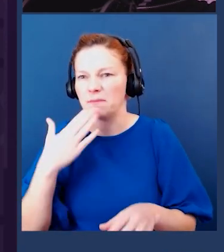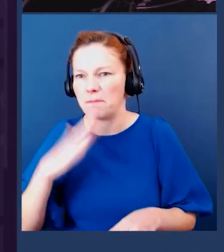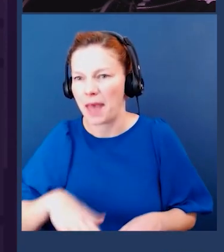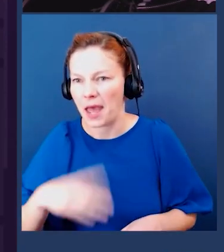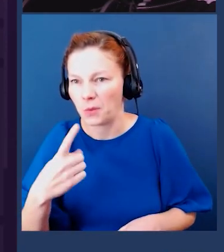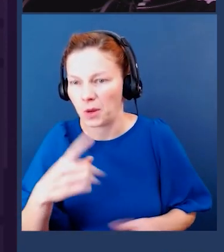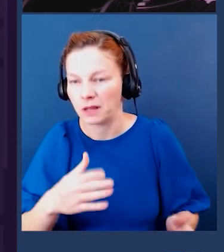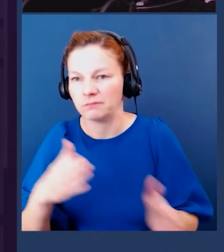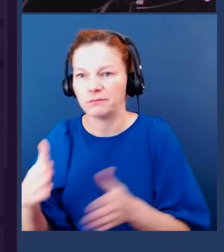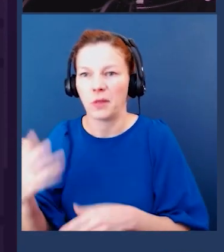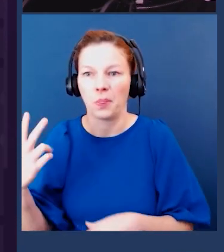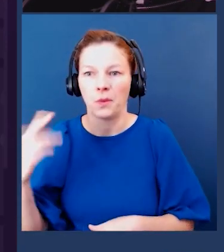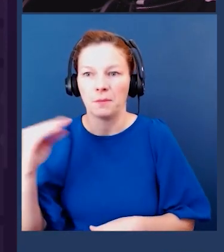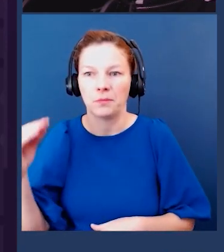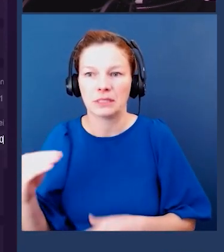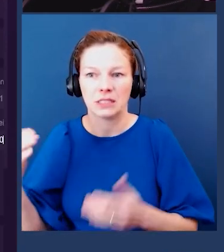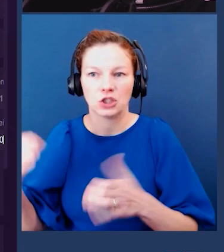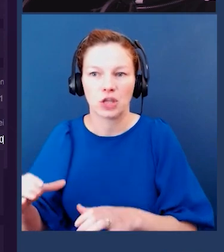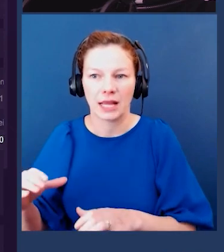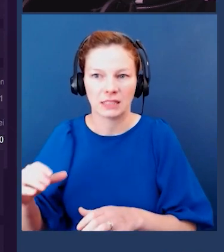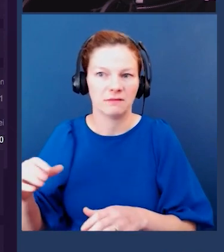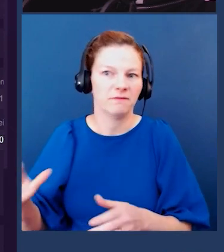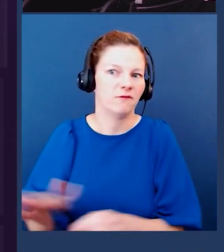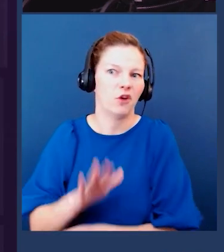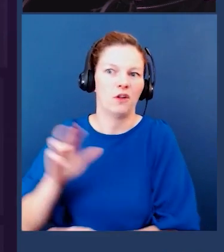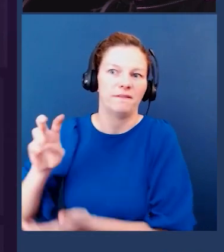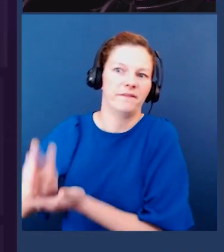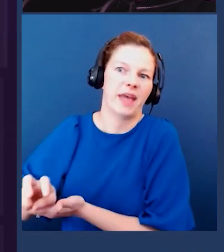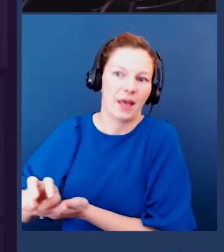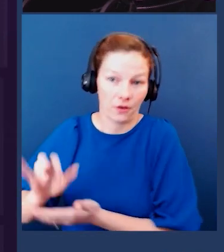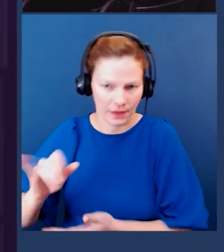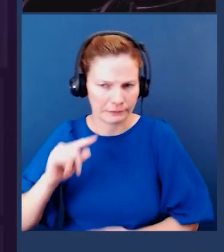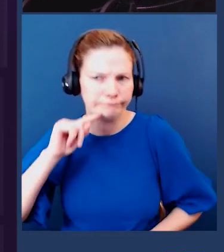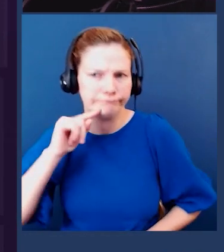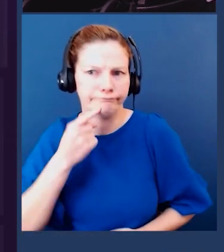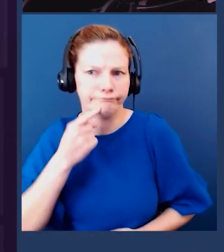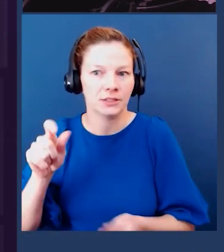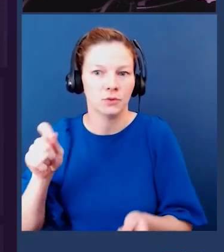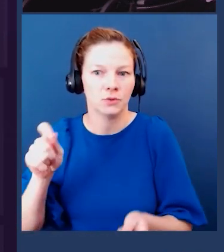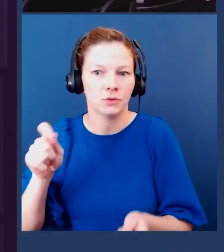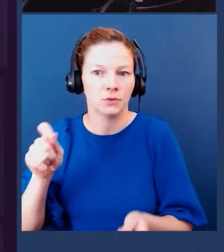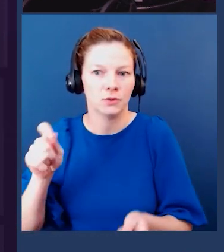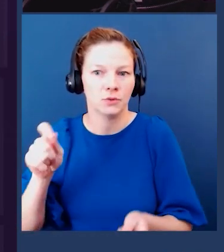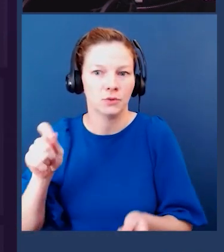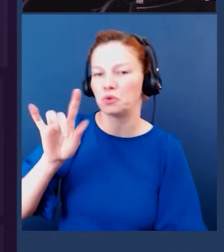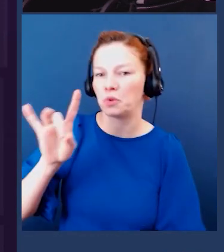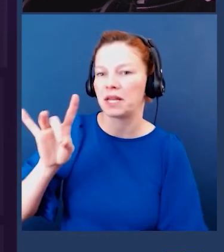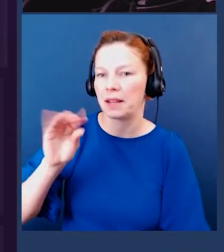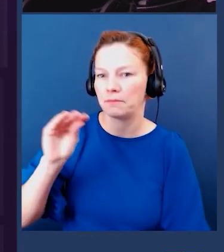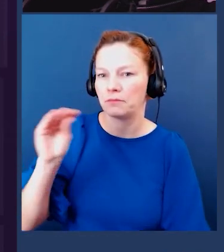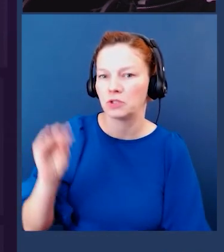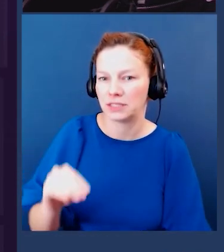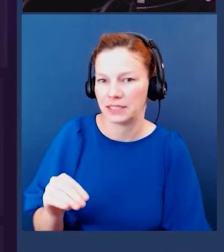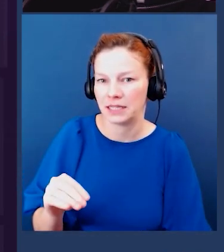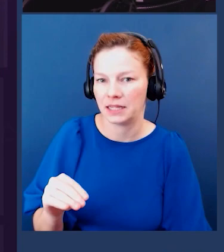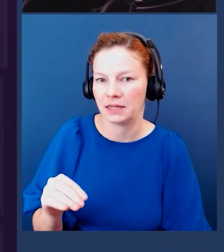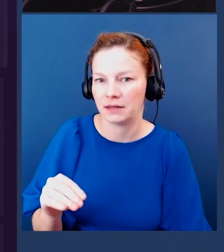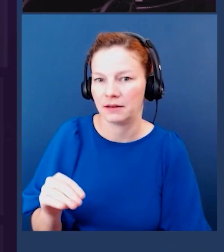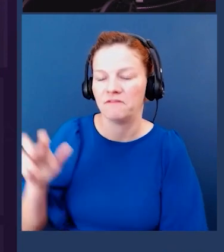Maybe that's a little bit intense. Let's reduce that. Until now, we have like only 28% chance of failing the crafting.